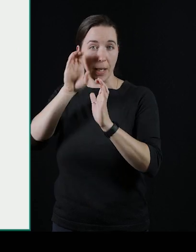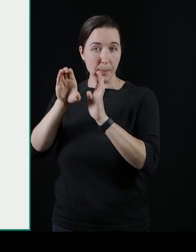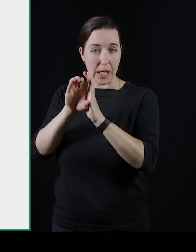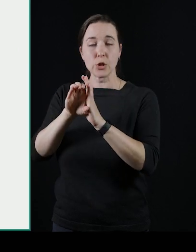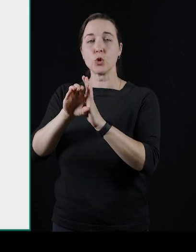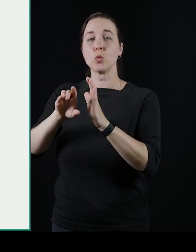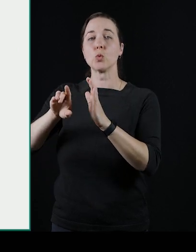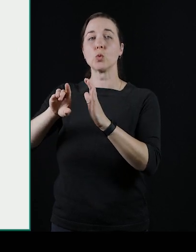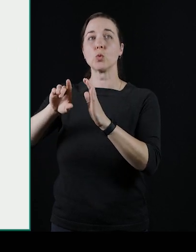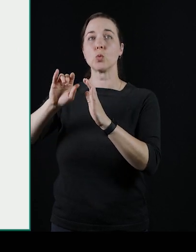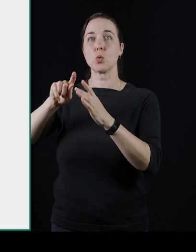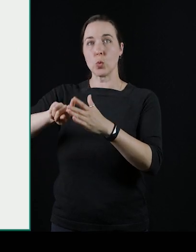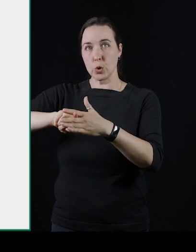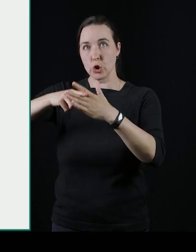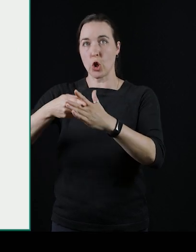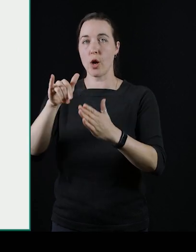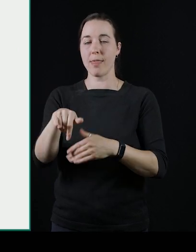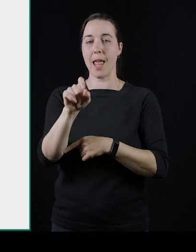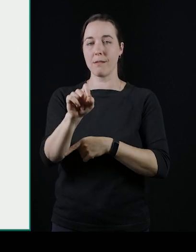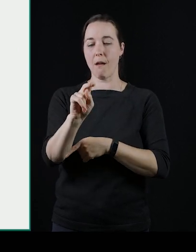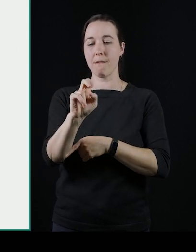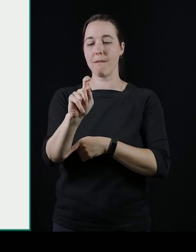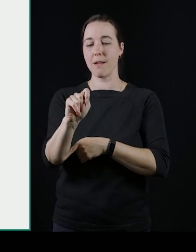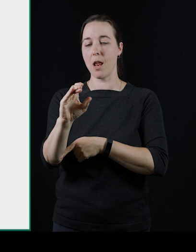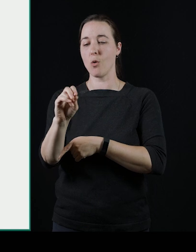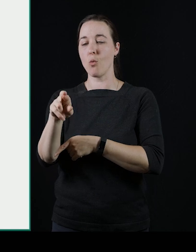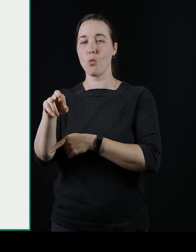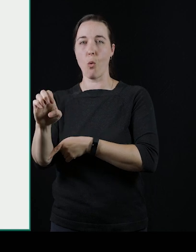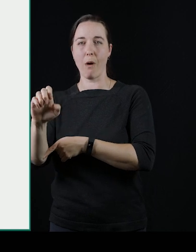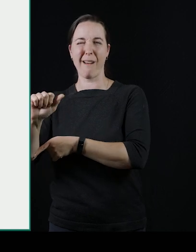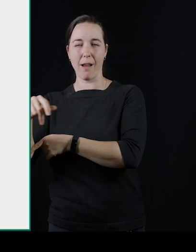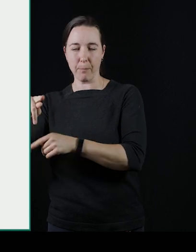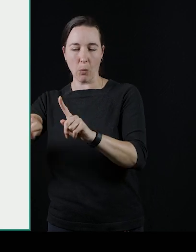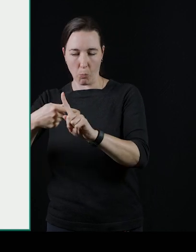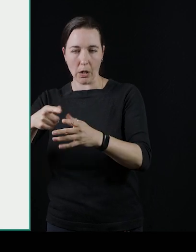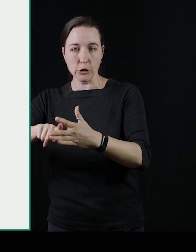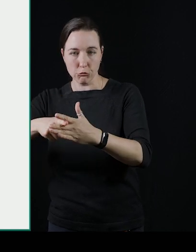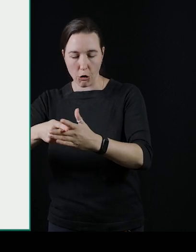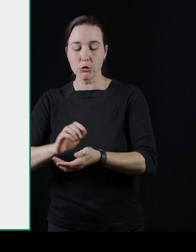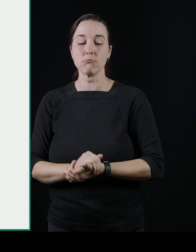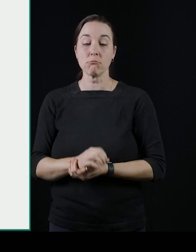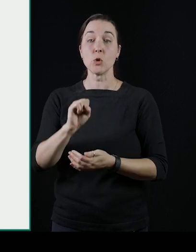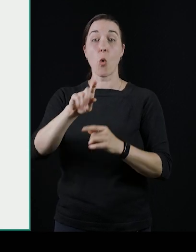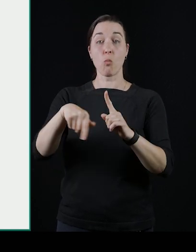start the .net core application when it starts. And once we're done,